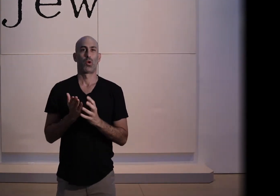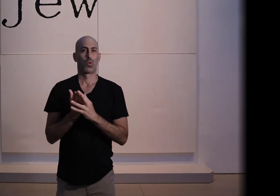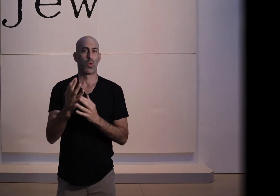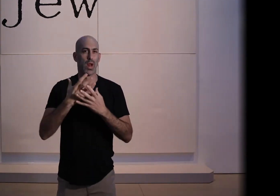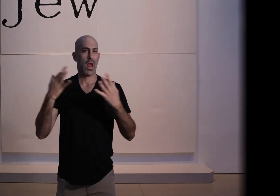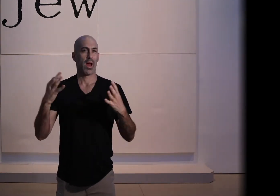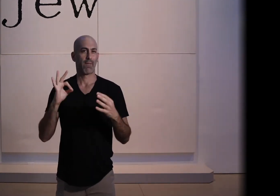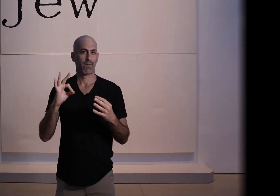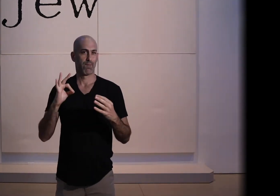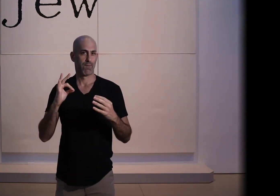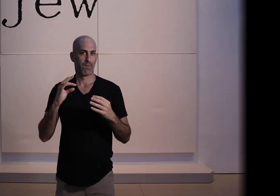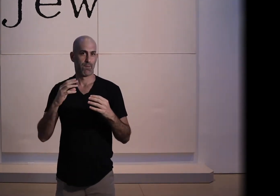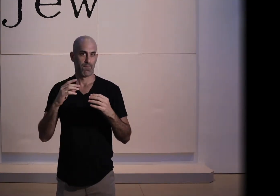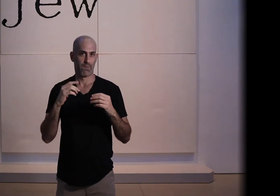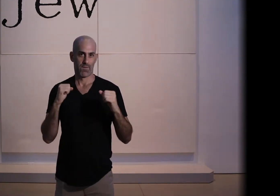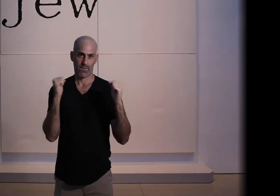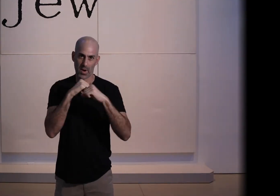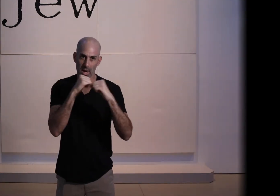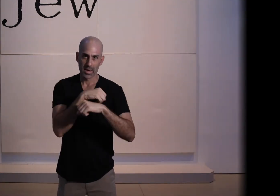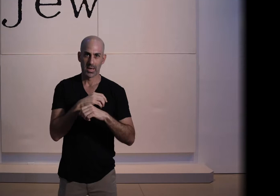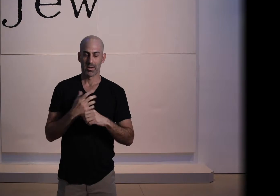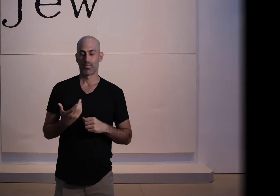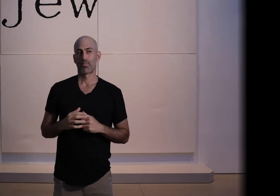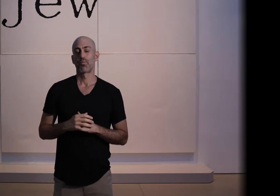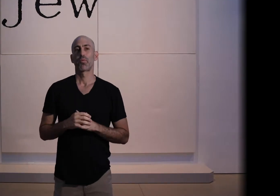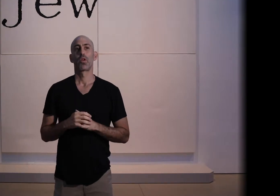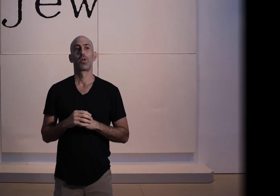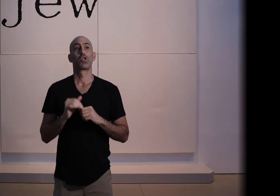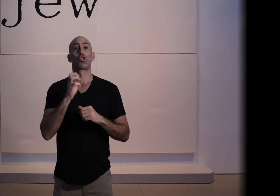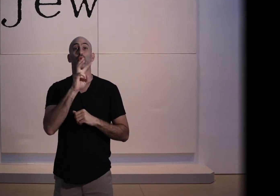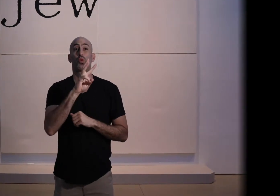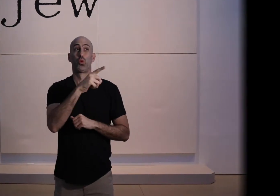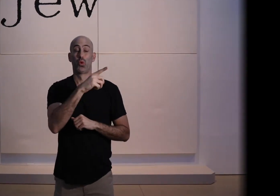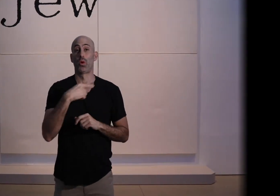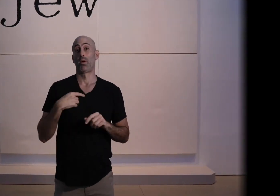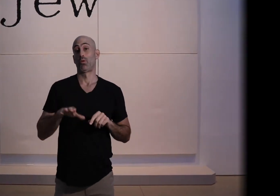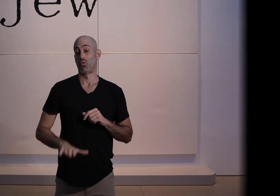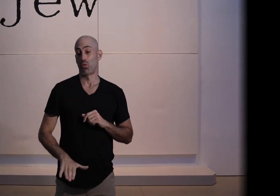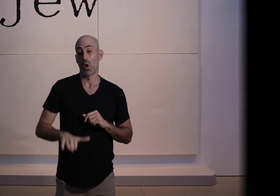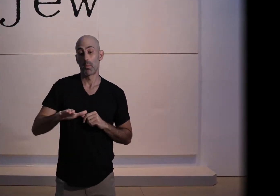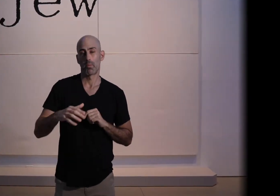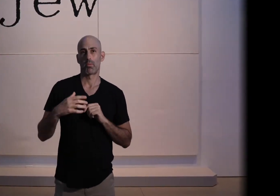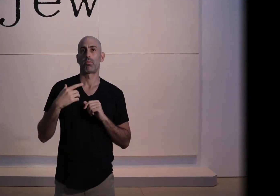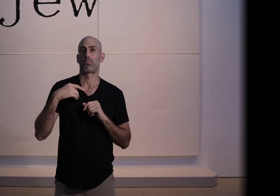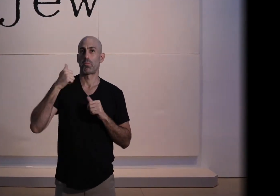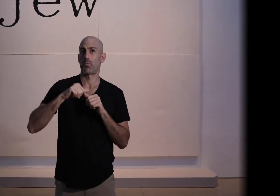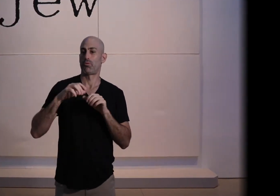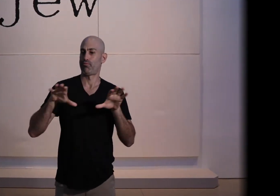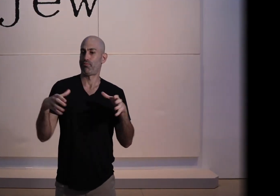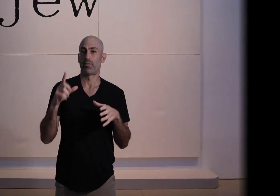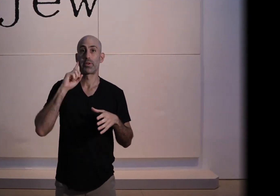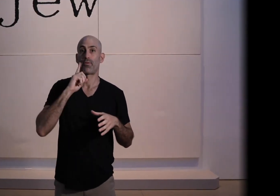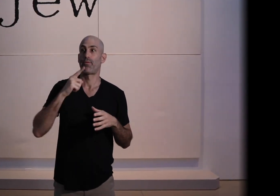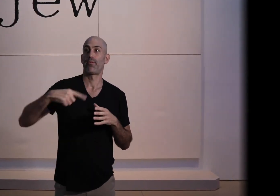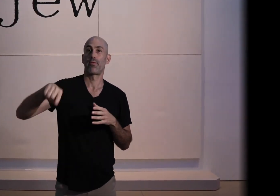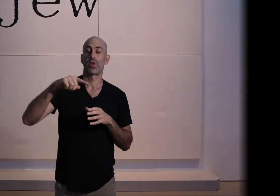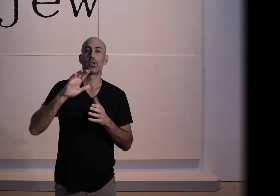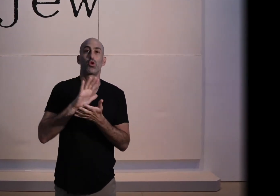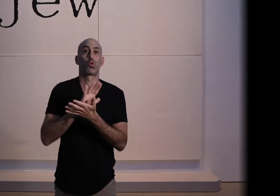It too, has seen many battles. In my childhood, I recall, riding the school bus